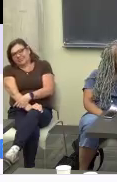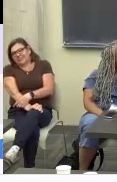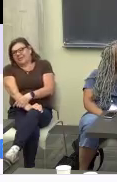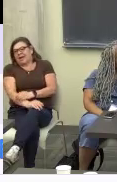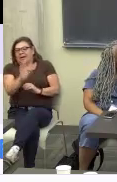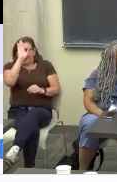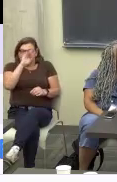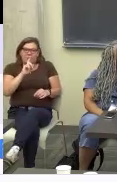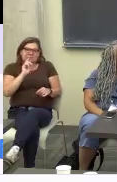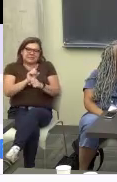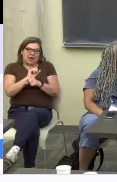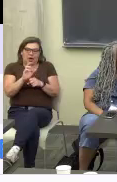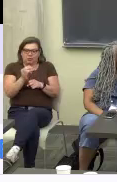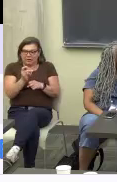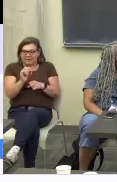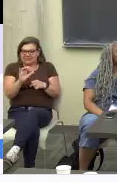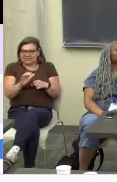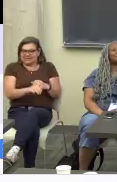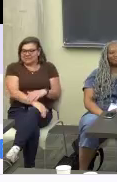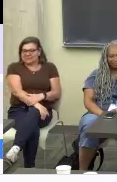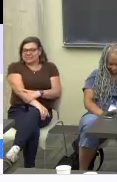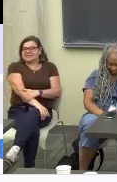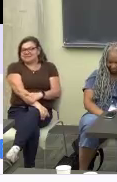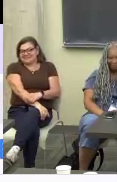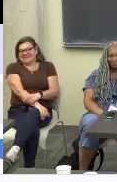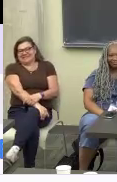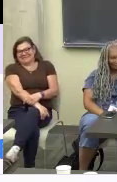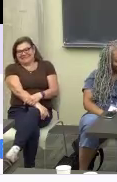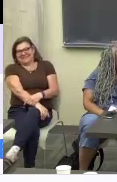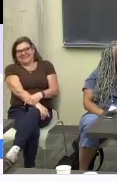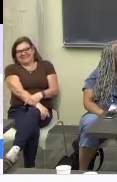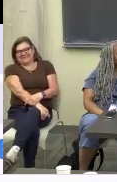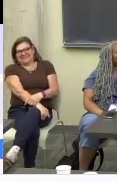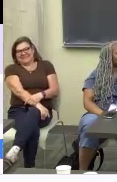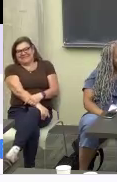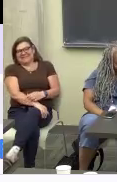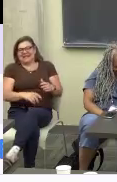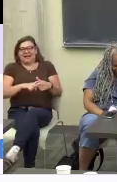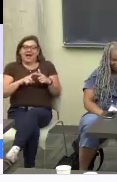but maybe I can help support the folks who are because I have been that one accessibility